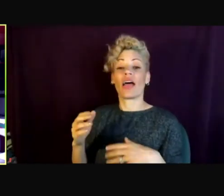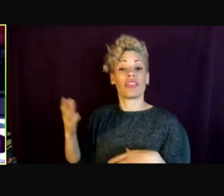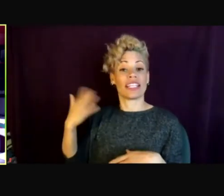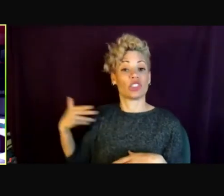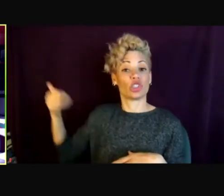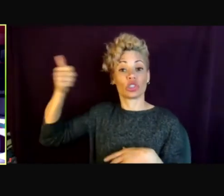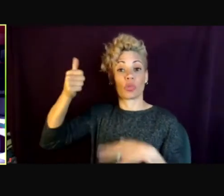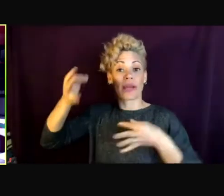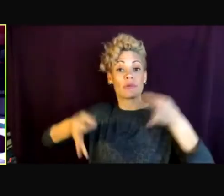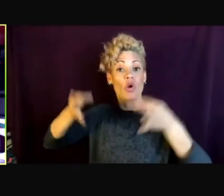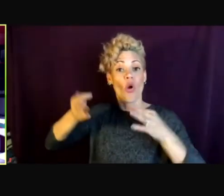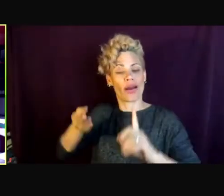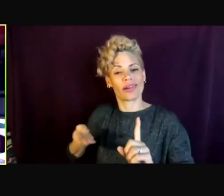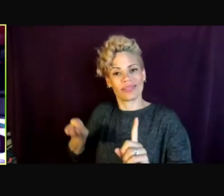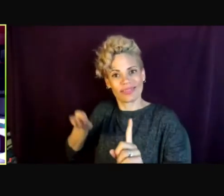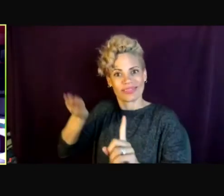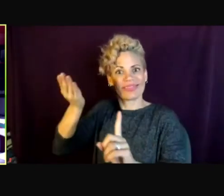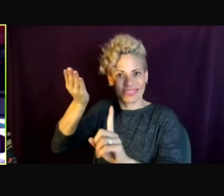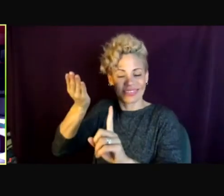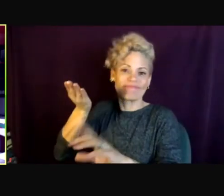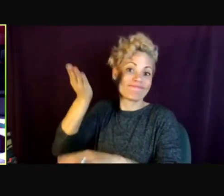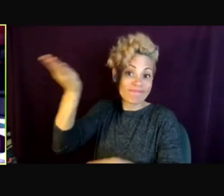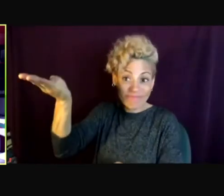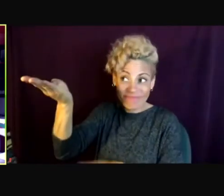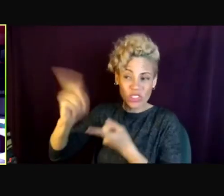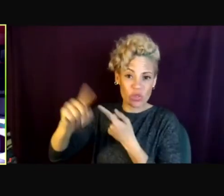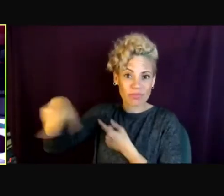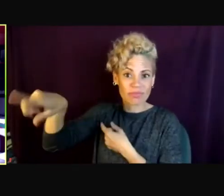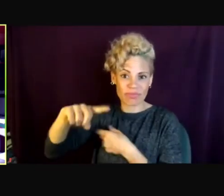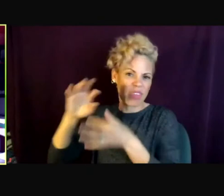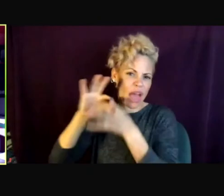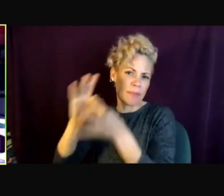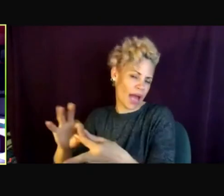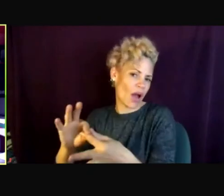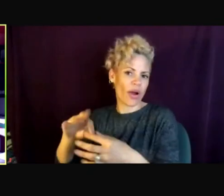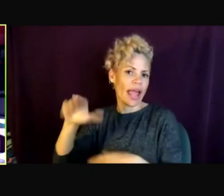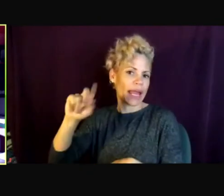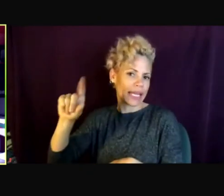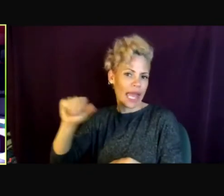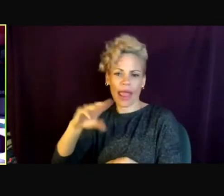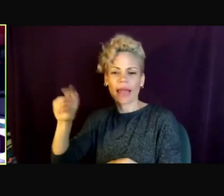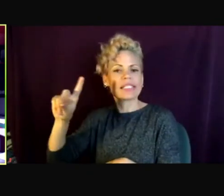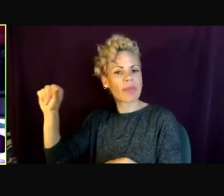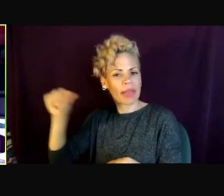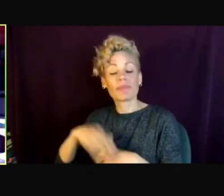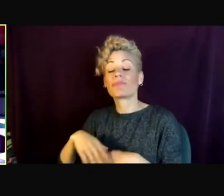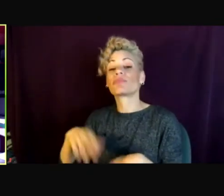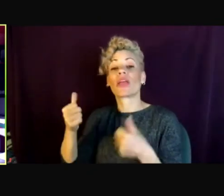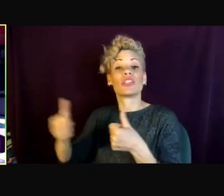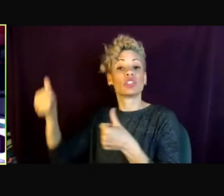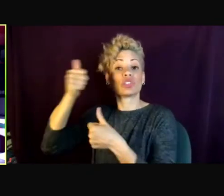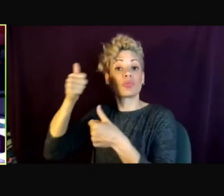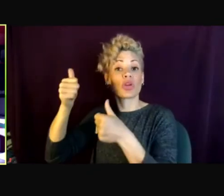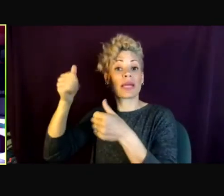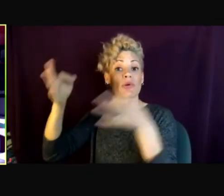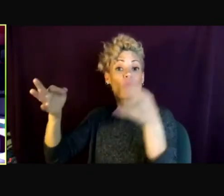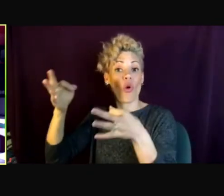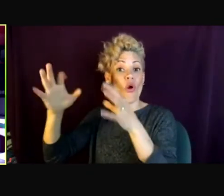regarding ADA and disability. The Supreme Court ruled that ADA only applied